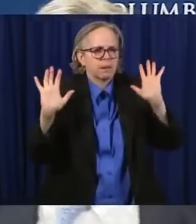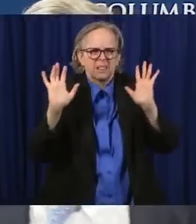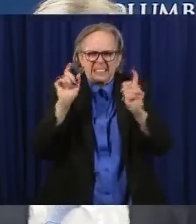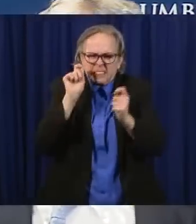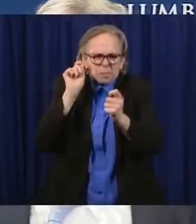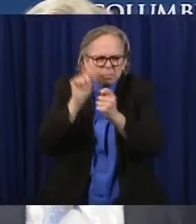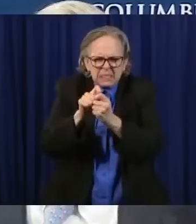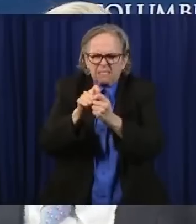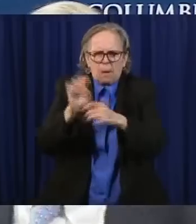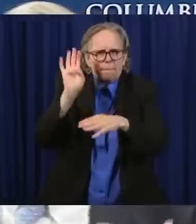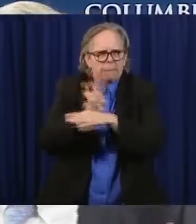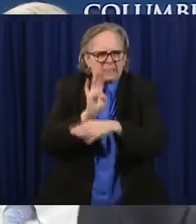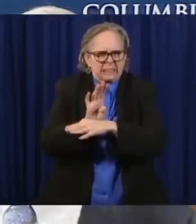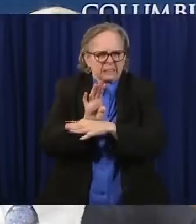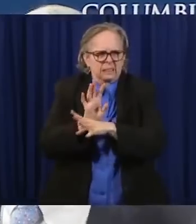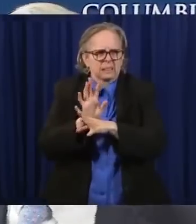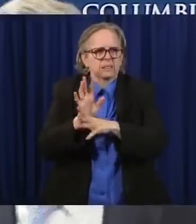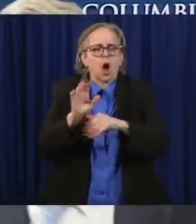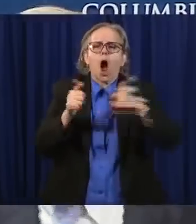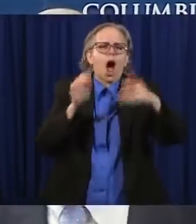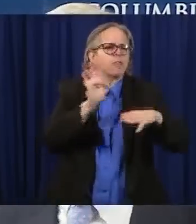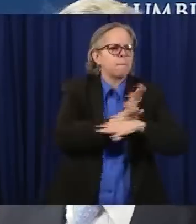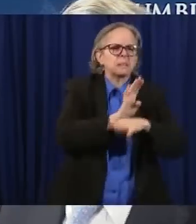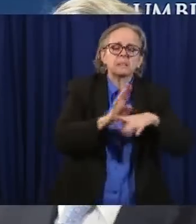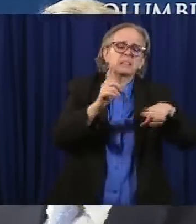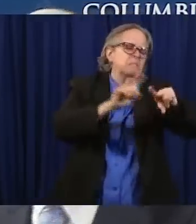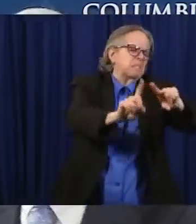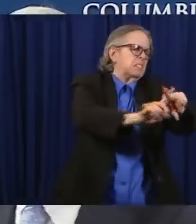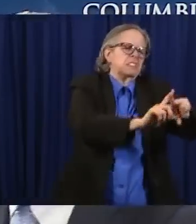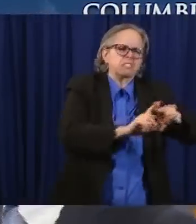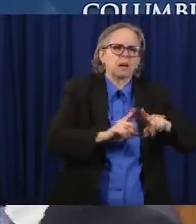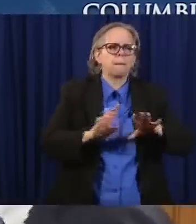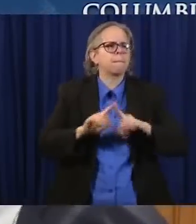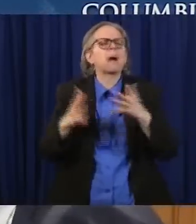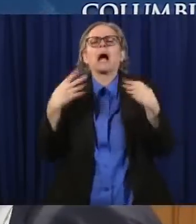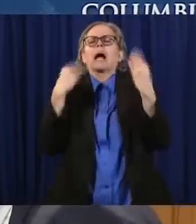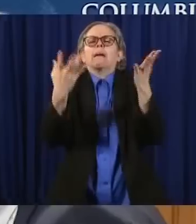THEY HAVE DONE.